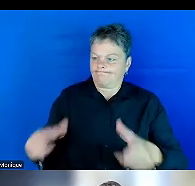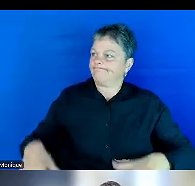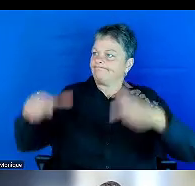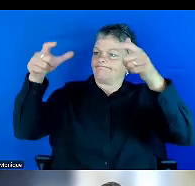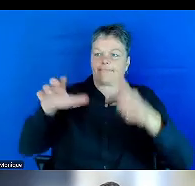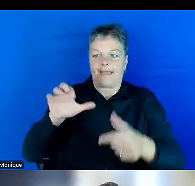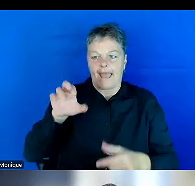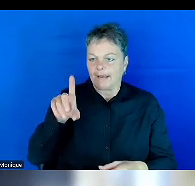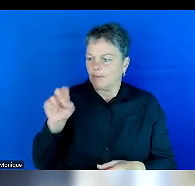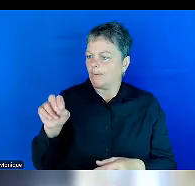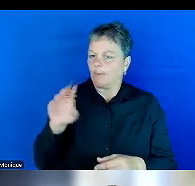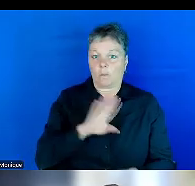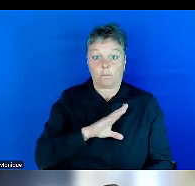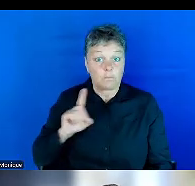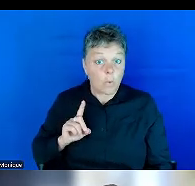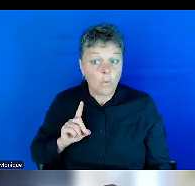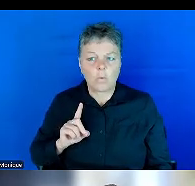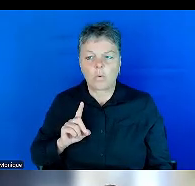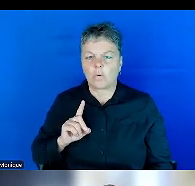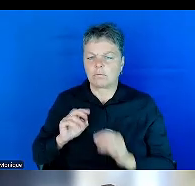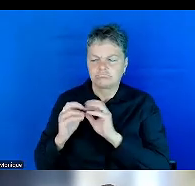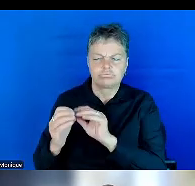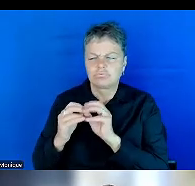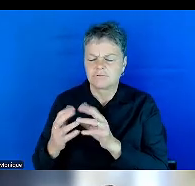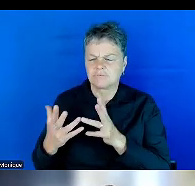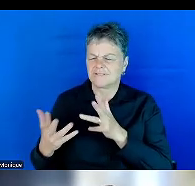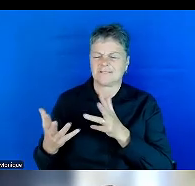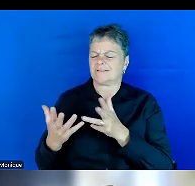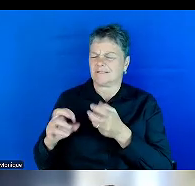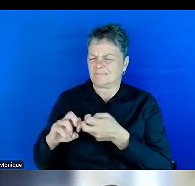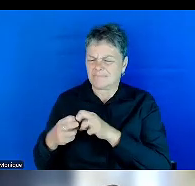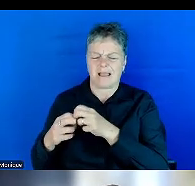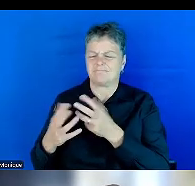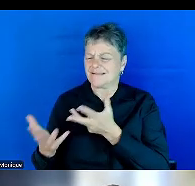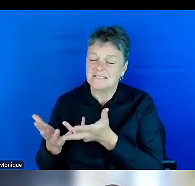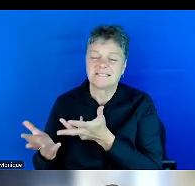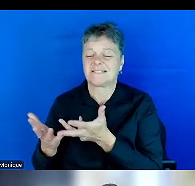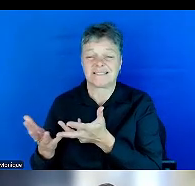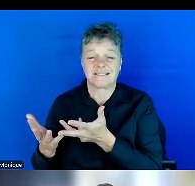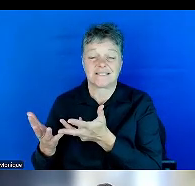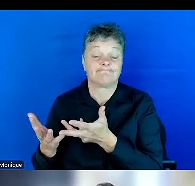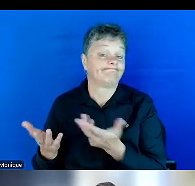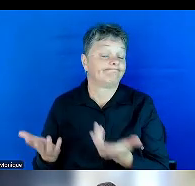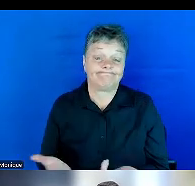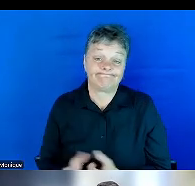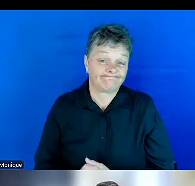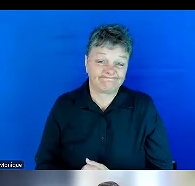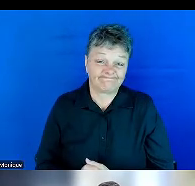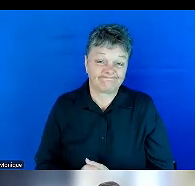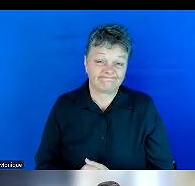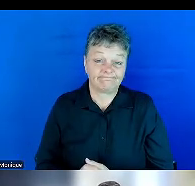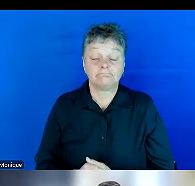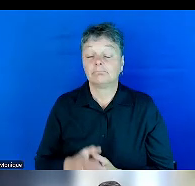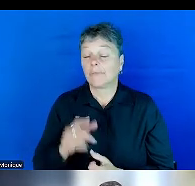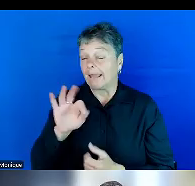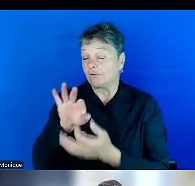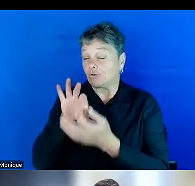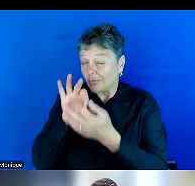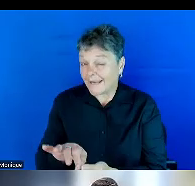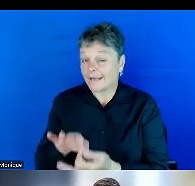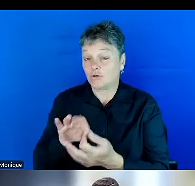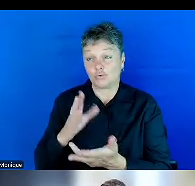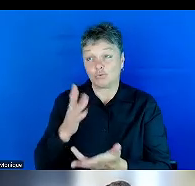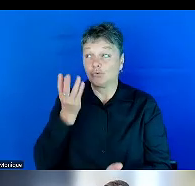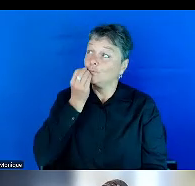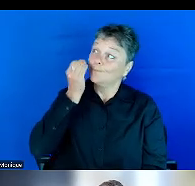um or the condo board of directors um if it's related to to housing it whether even if it's